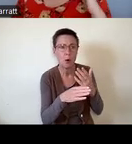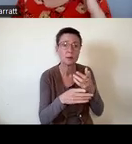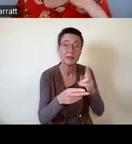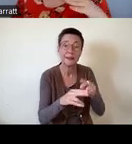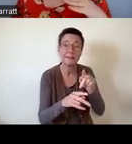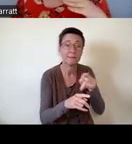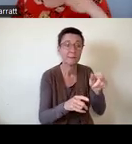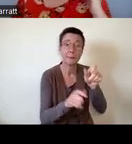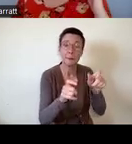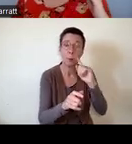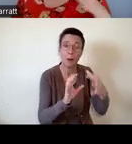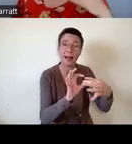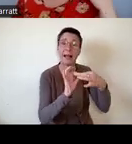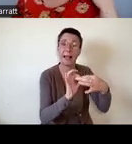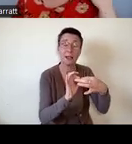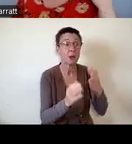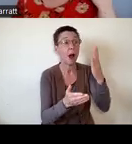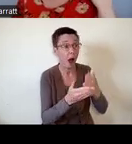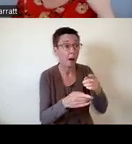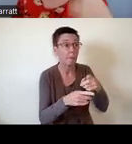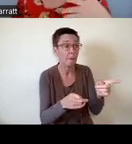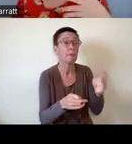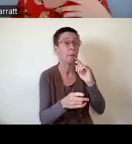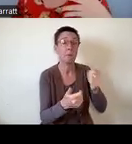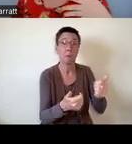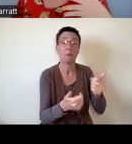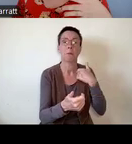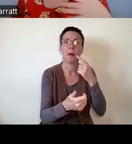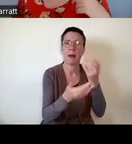If they do, then it will expand it to a wider audience.